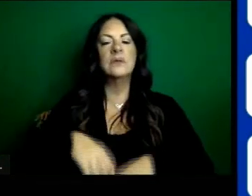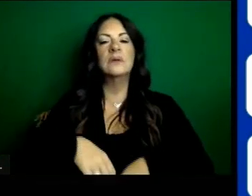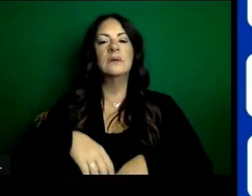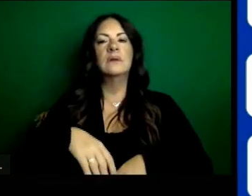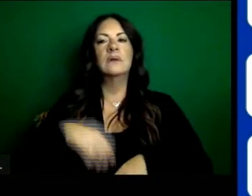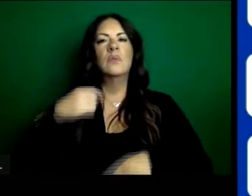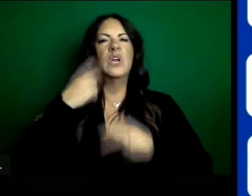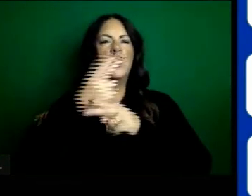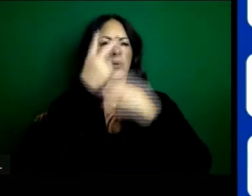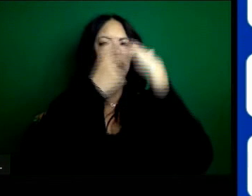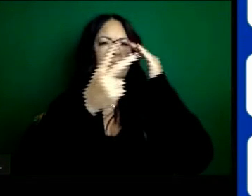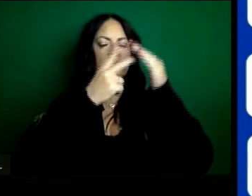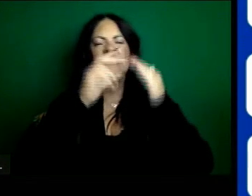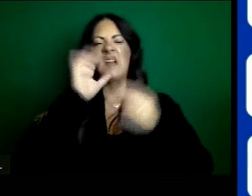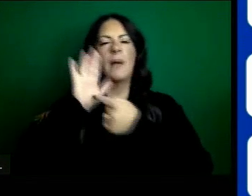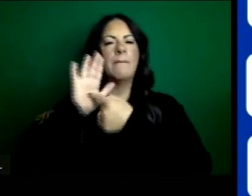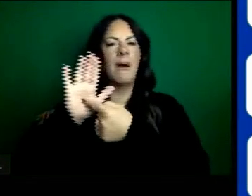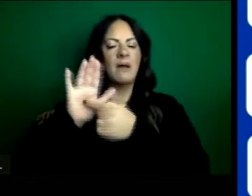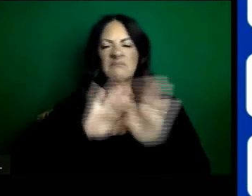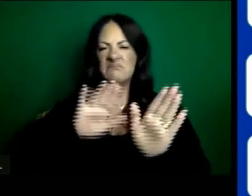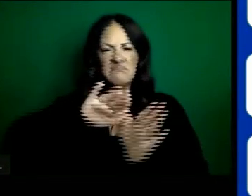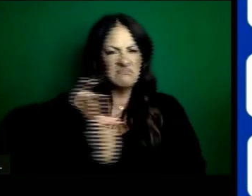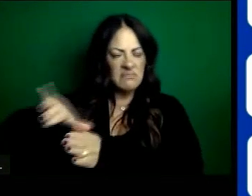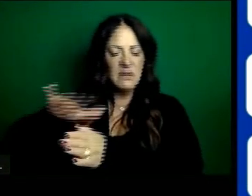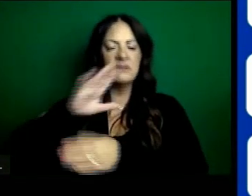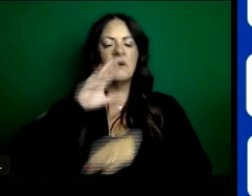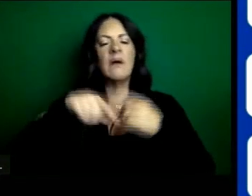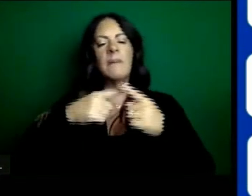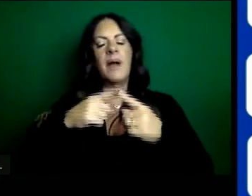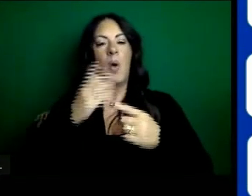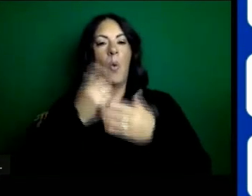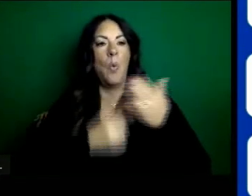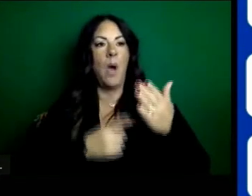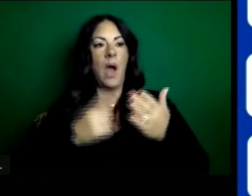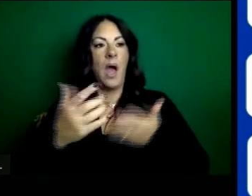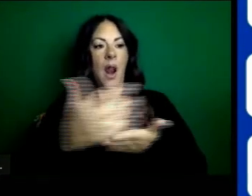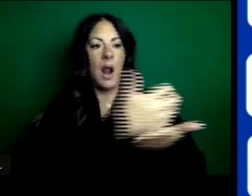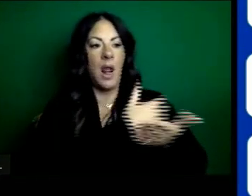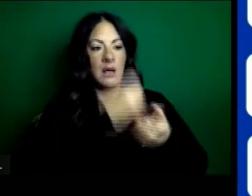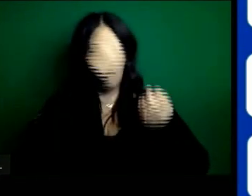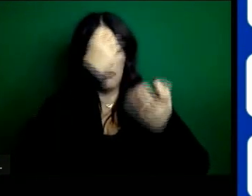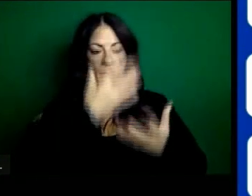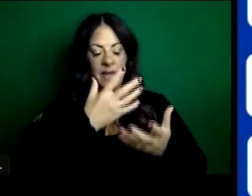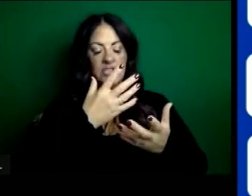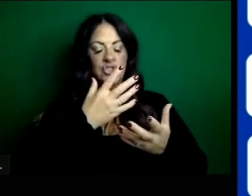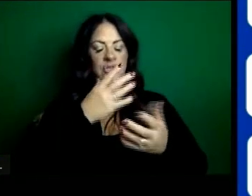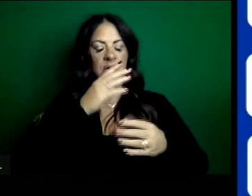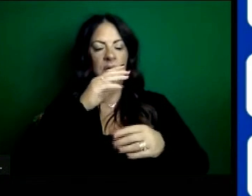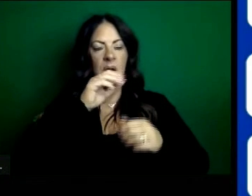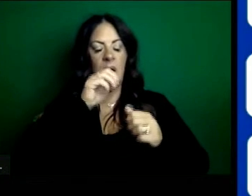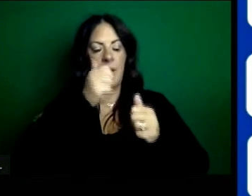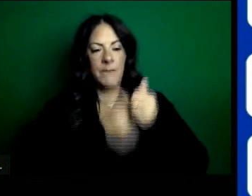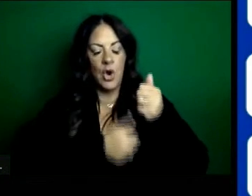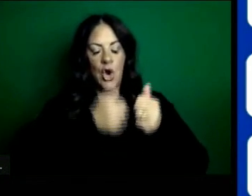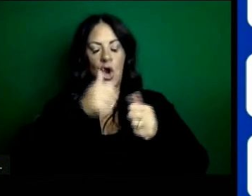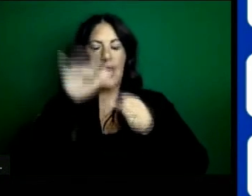BE IN A MODEL. WE THINK OF THIS AS A PROJECTION NOT A MODEL. WE USE CURRENT INPUTS TO